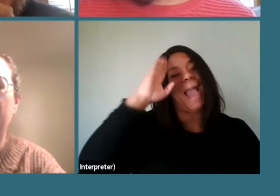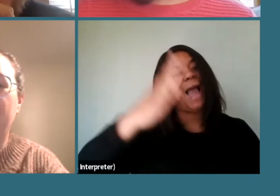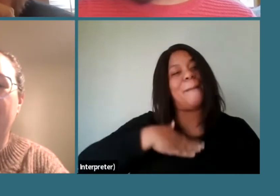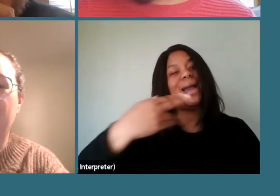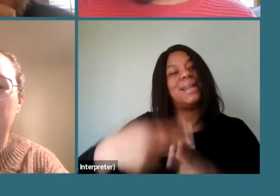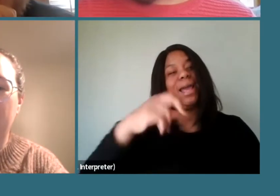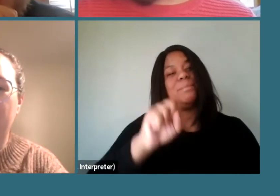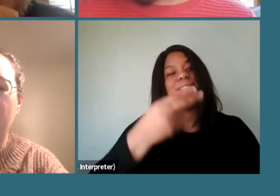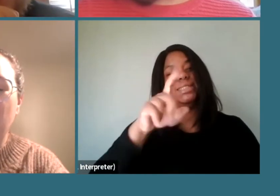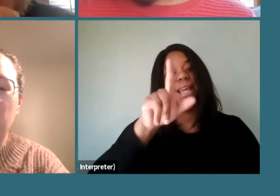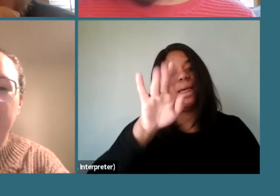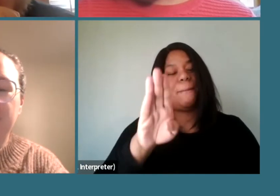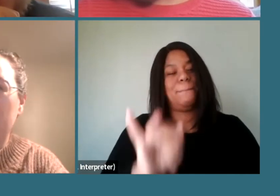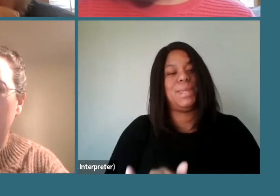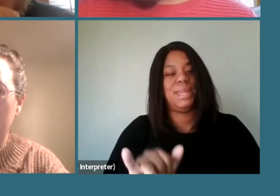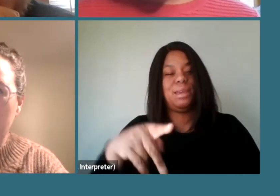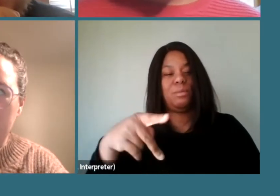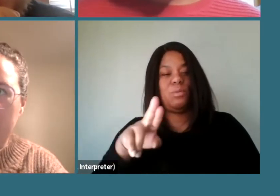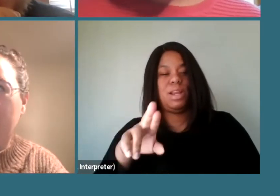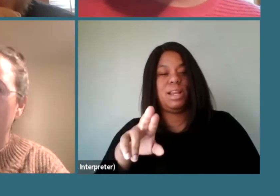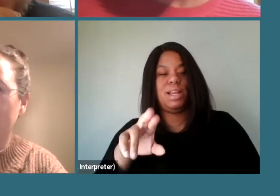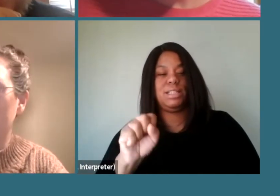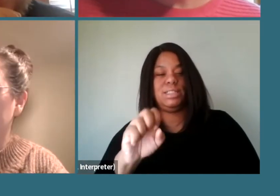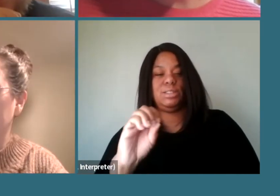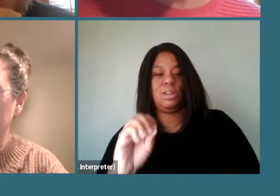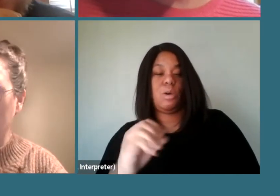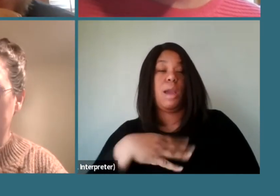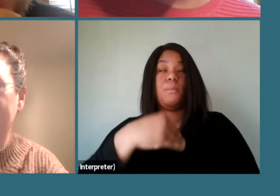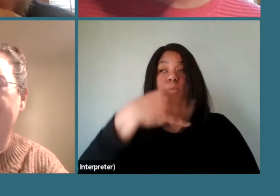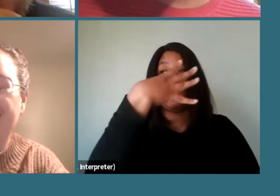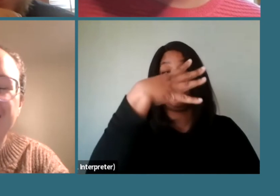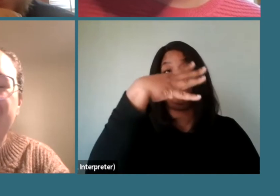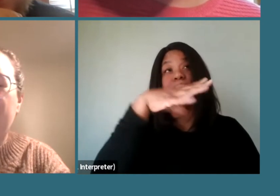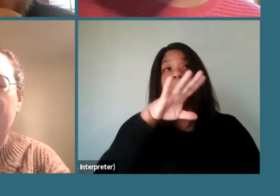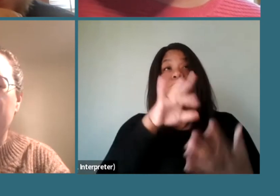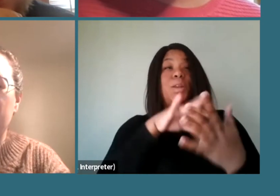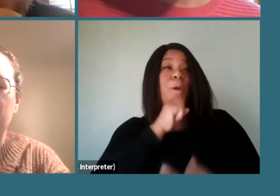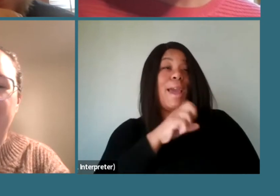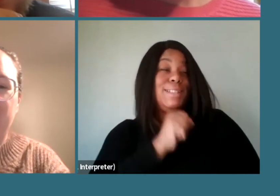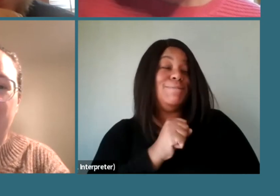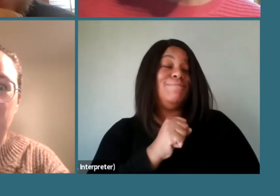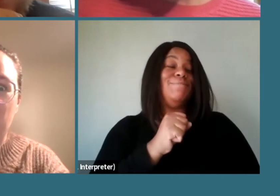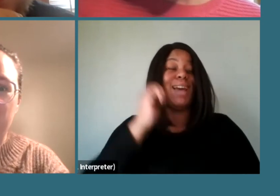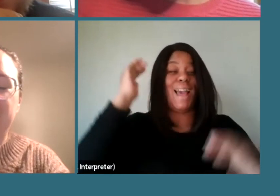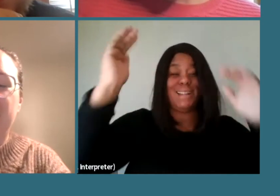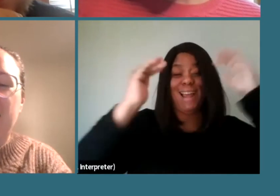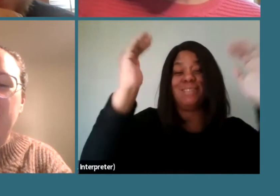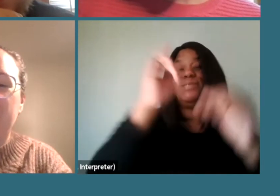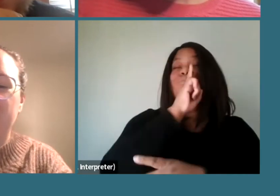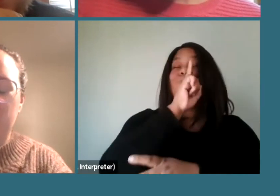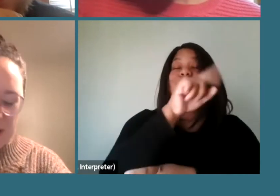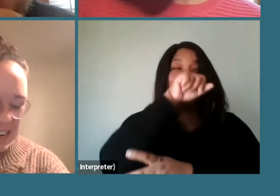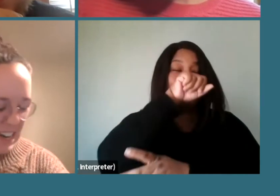and I am a white middle-aged adult who really loves words and is wearing